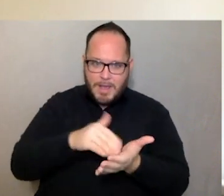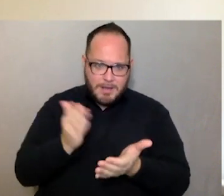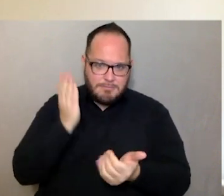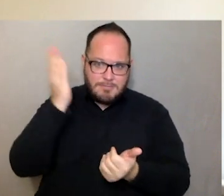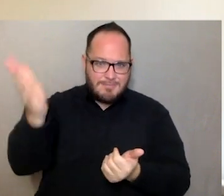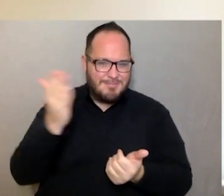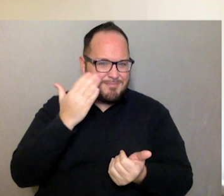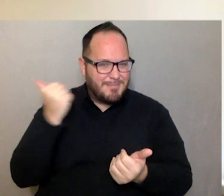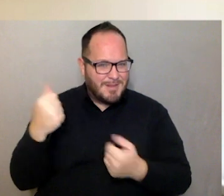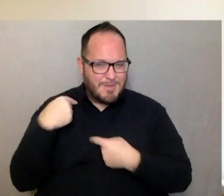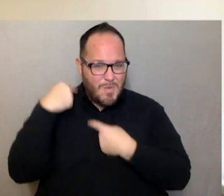PURPOSES OF REPRESENTATION. THAT'S THE WAY IT'S BEEN OVER